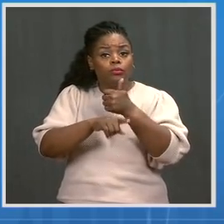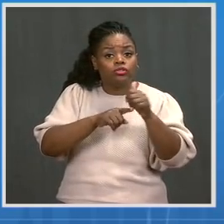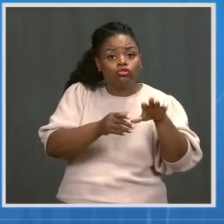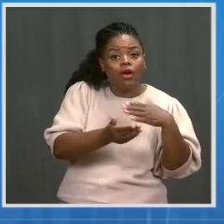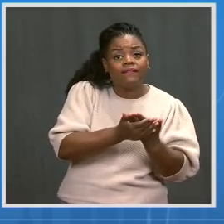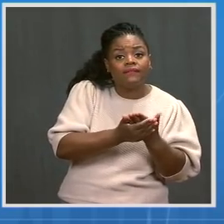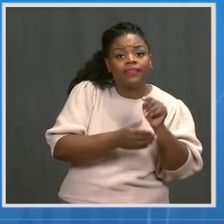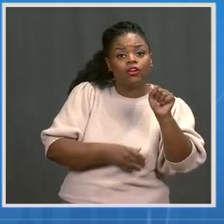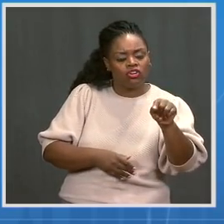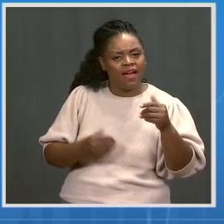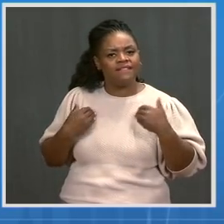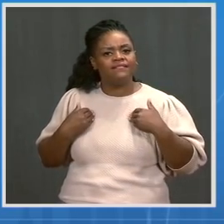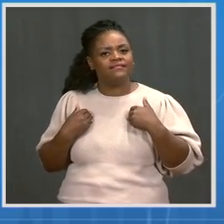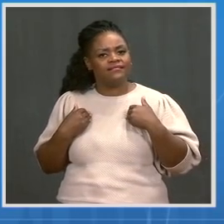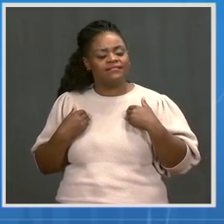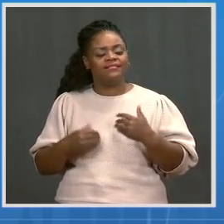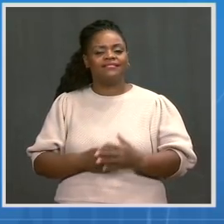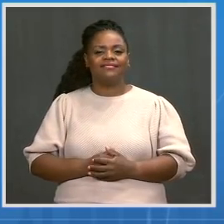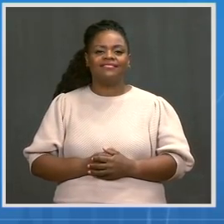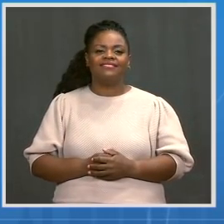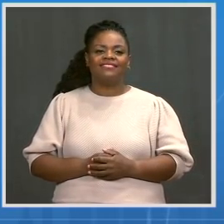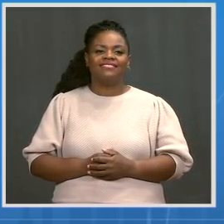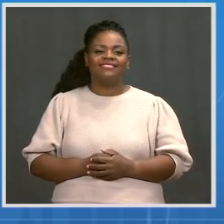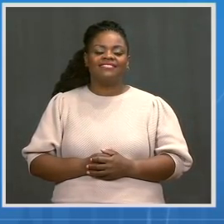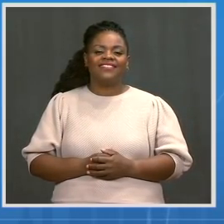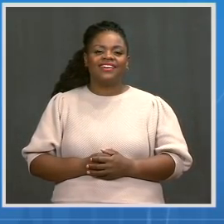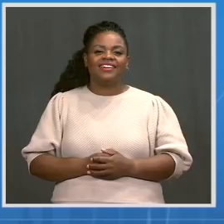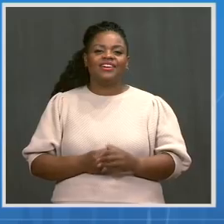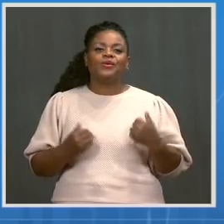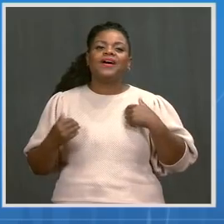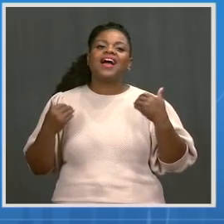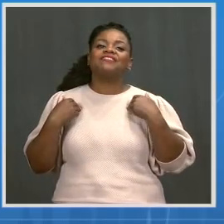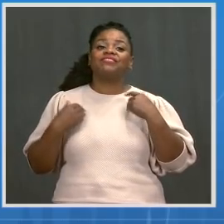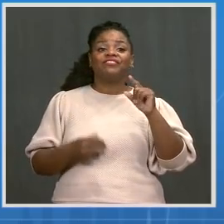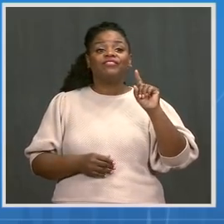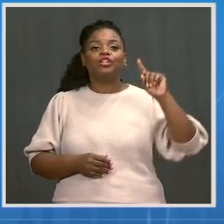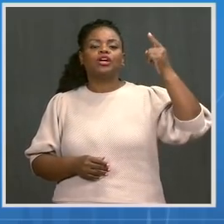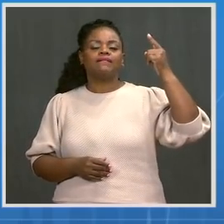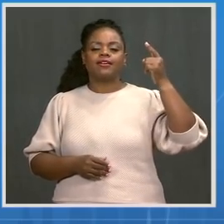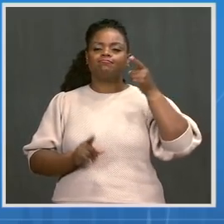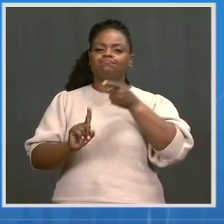We have built an unparalleled, first-of-its-kind, nationwide vaccination program.